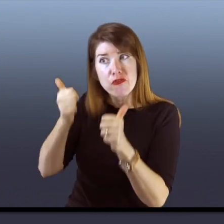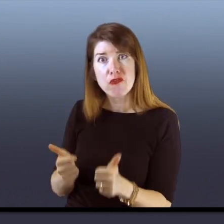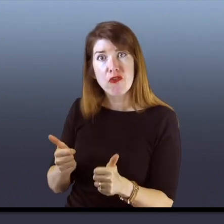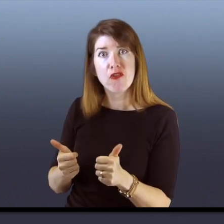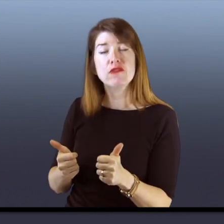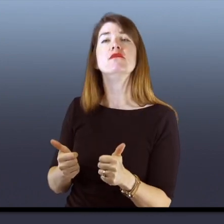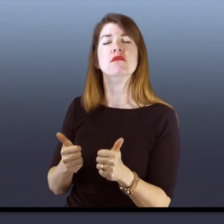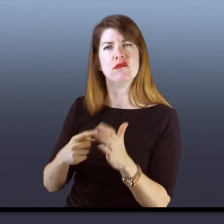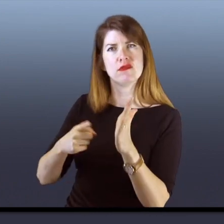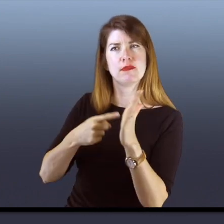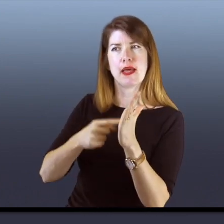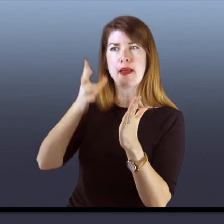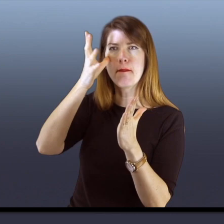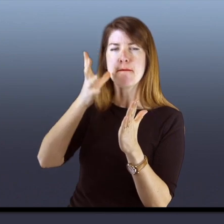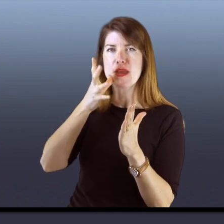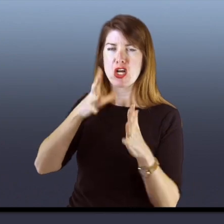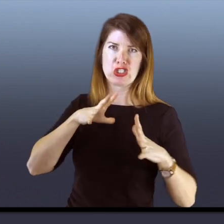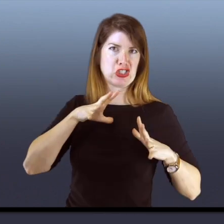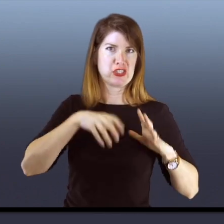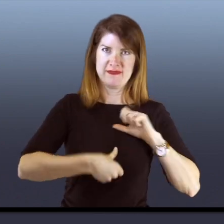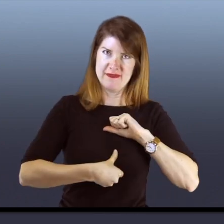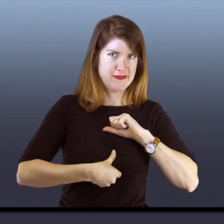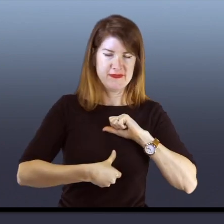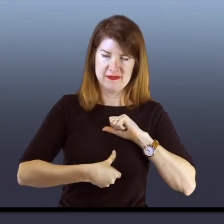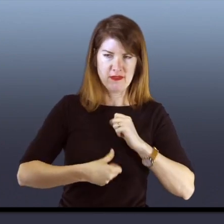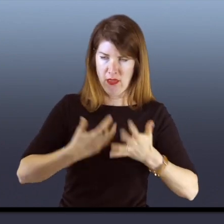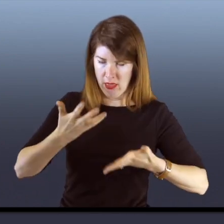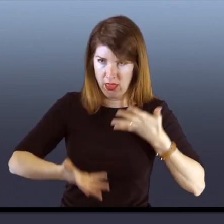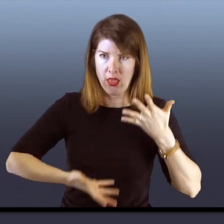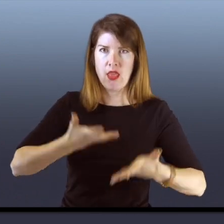and that inhibits the natural parent/child attachment bonding process.